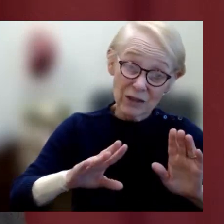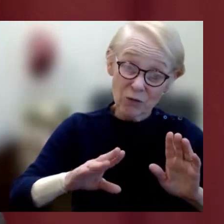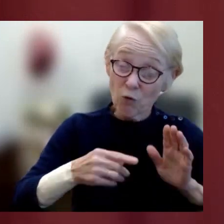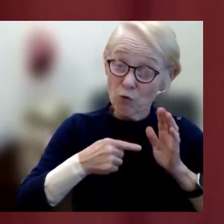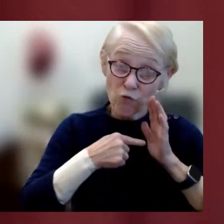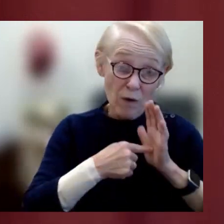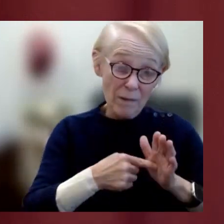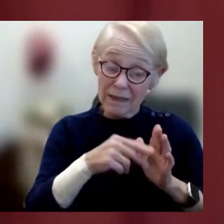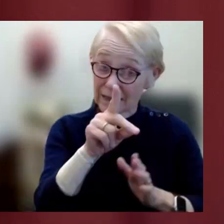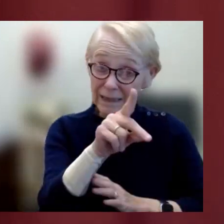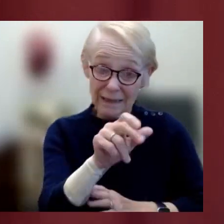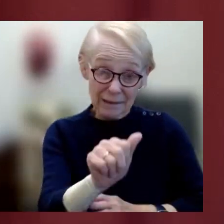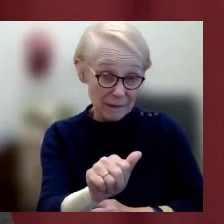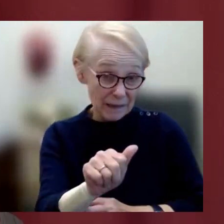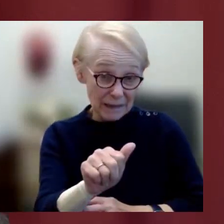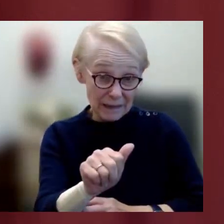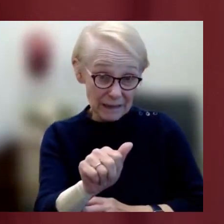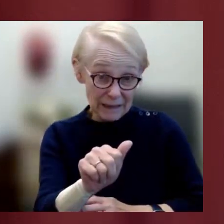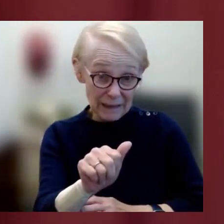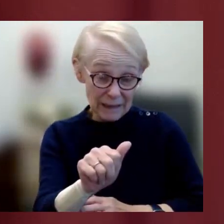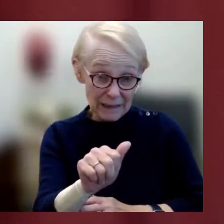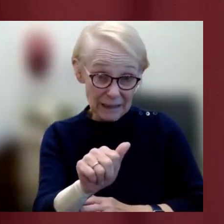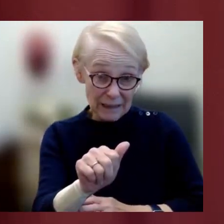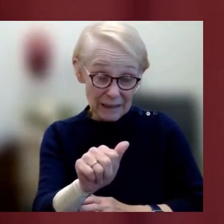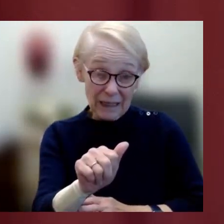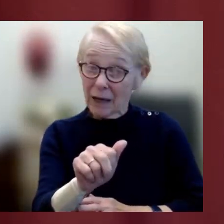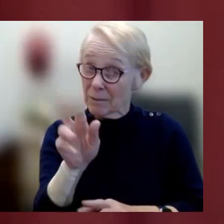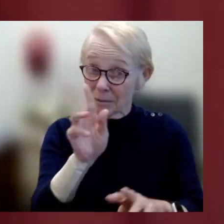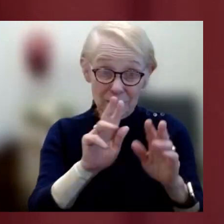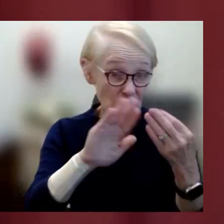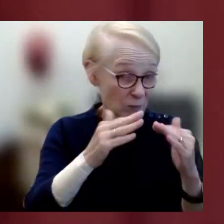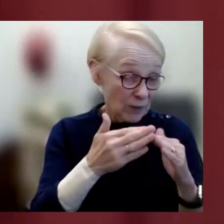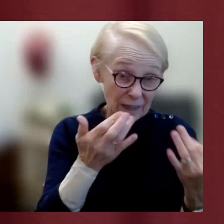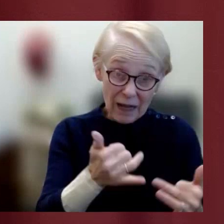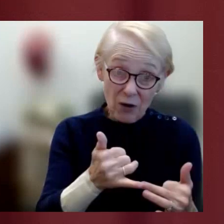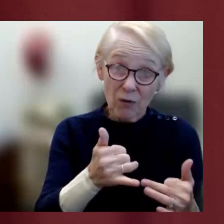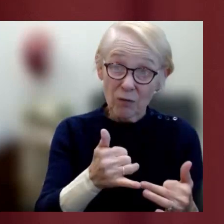just demonstrates that we need to have our voices heard more in discussions around what the response